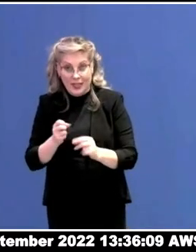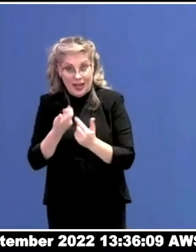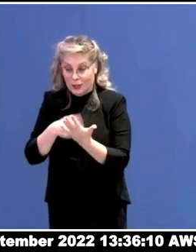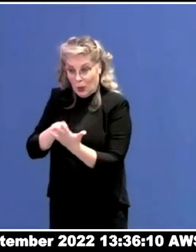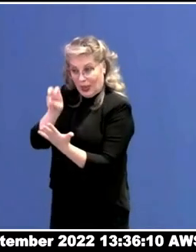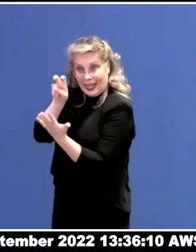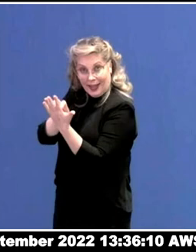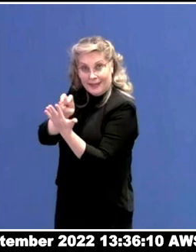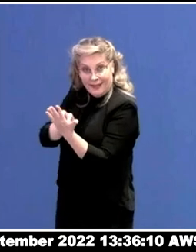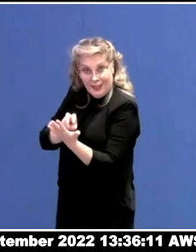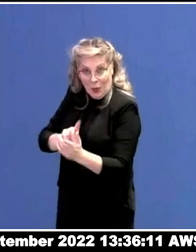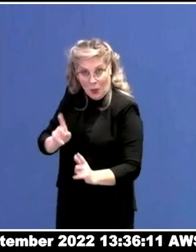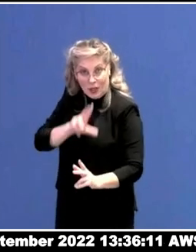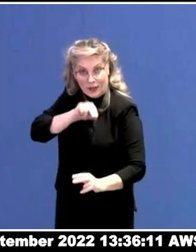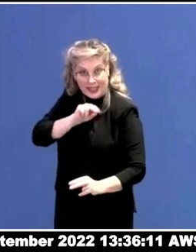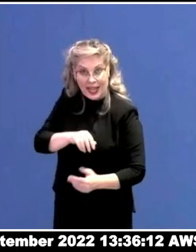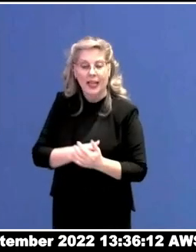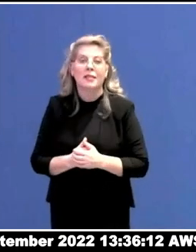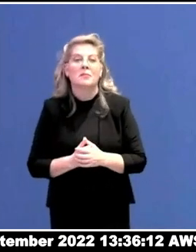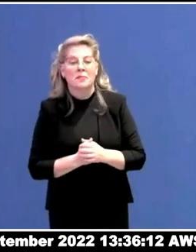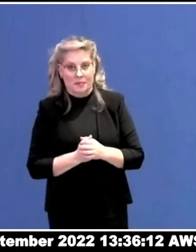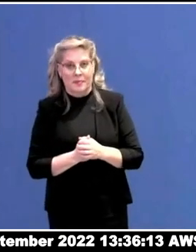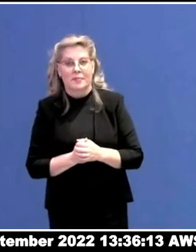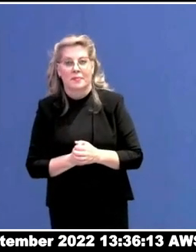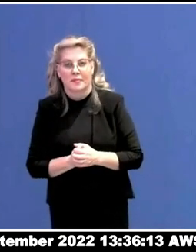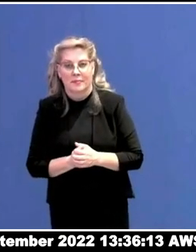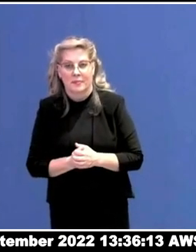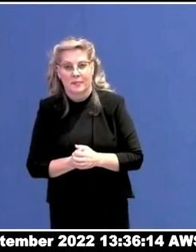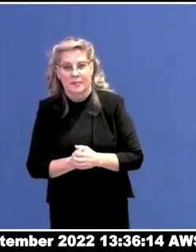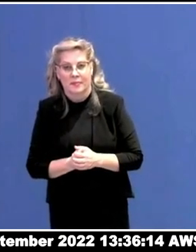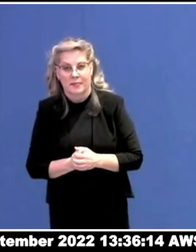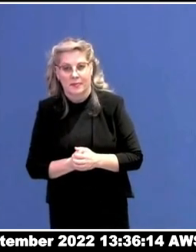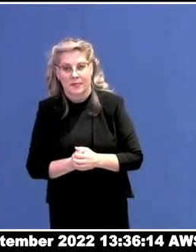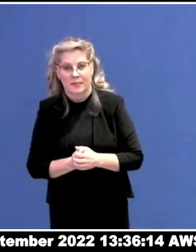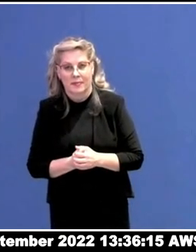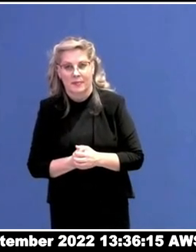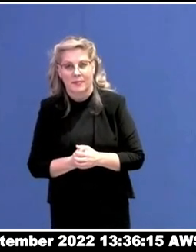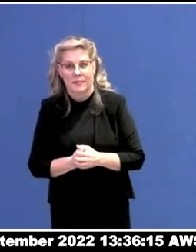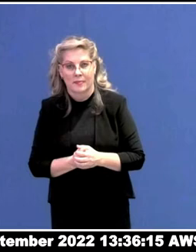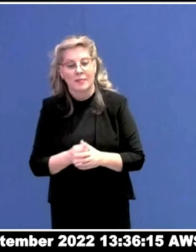A good rule of thumb is to take the rate you speak at and knock 50 per cent